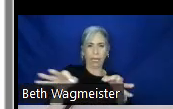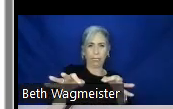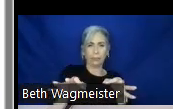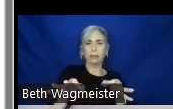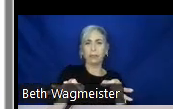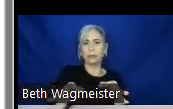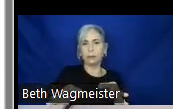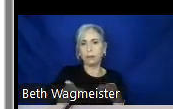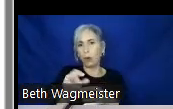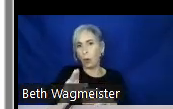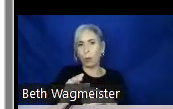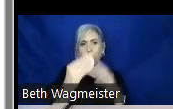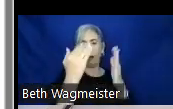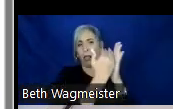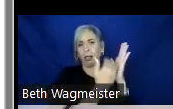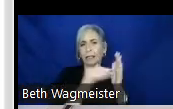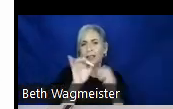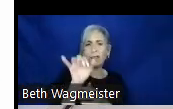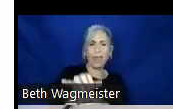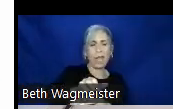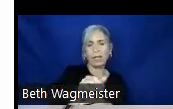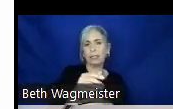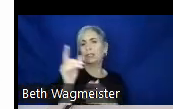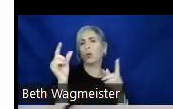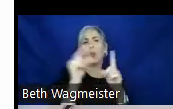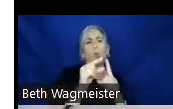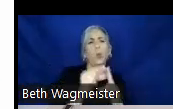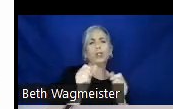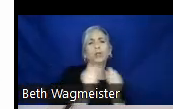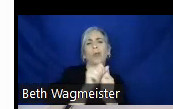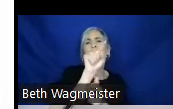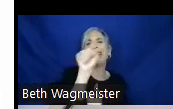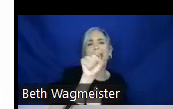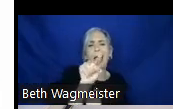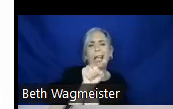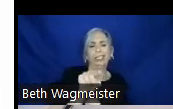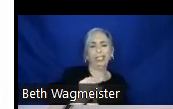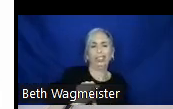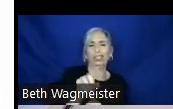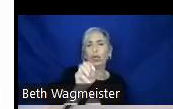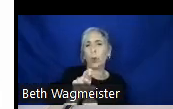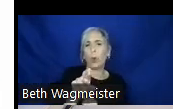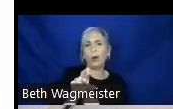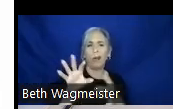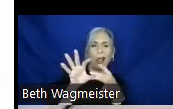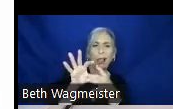that. Here's a list that are words that start with a dash. Or have a link that is called click here.